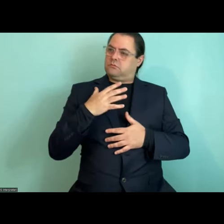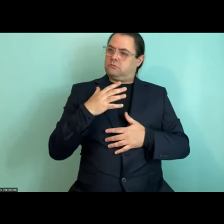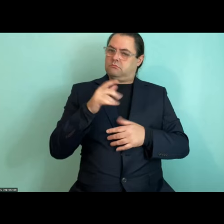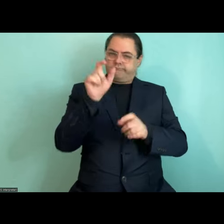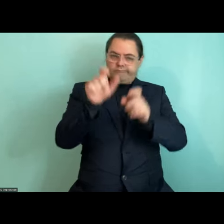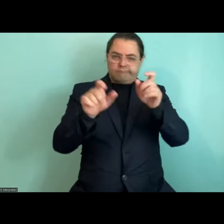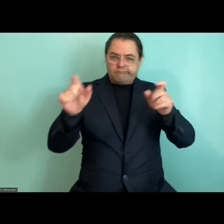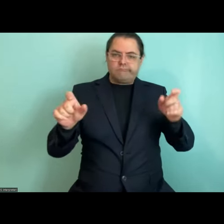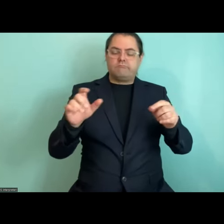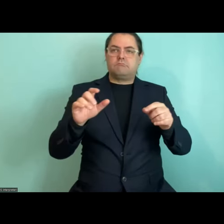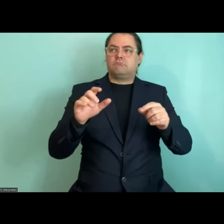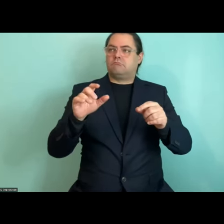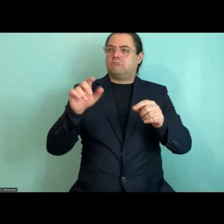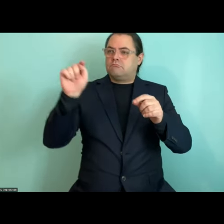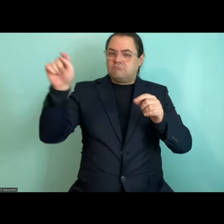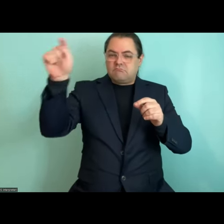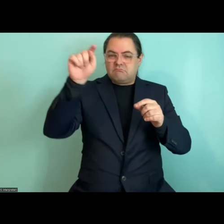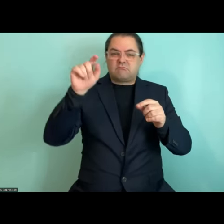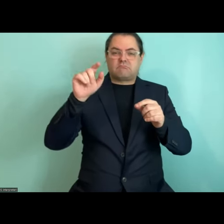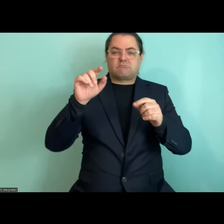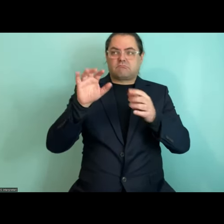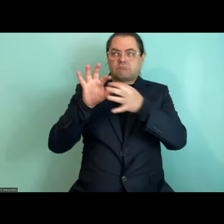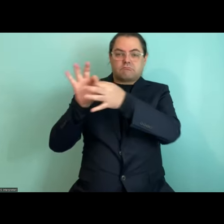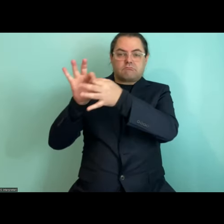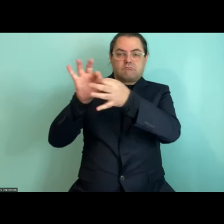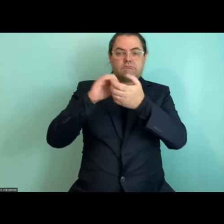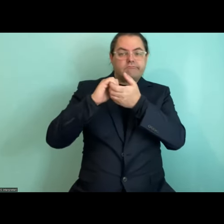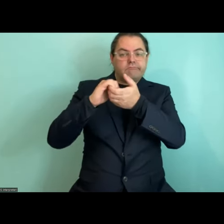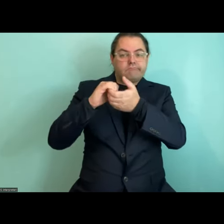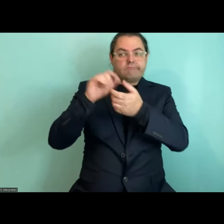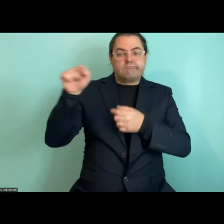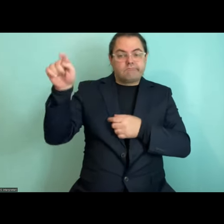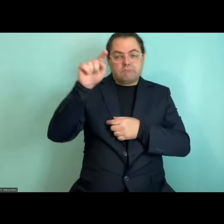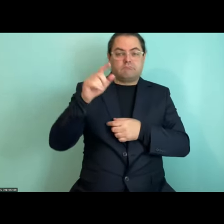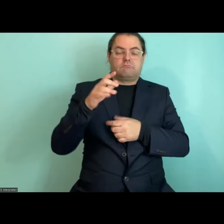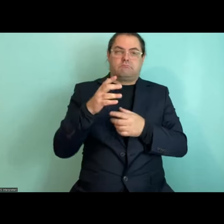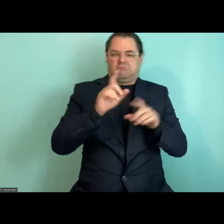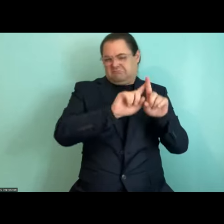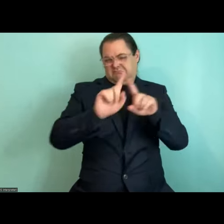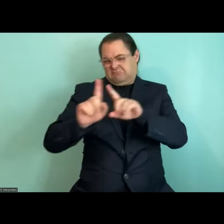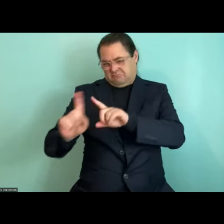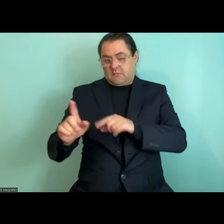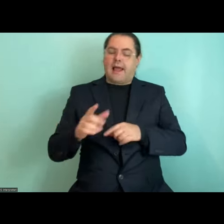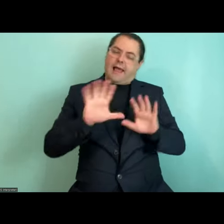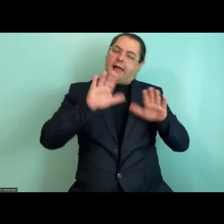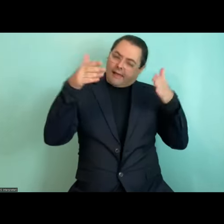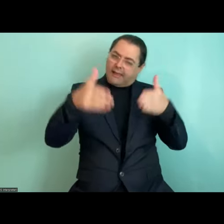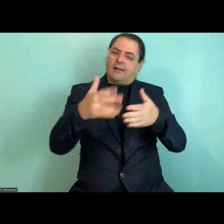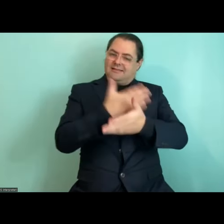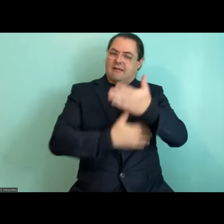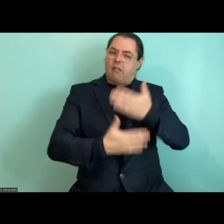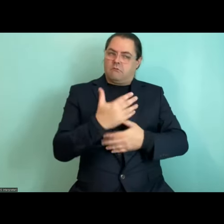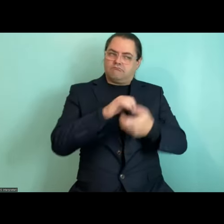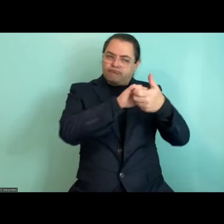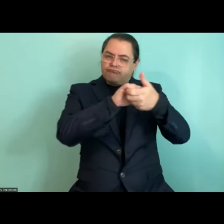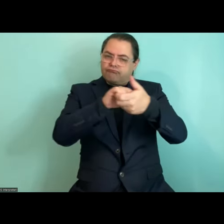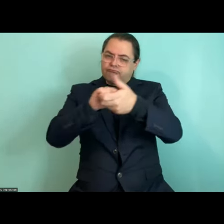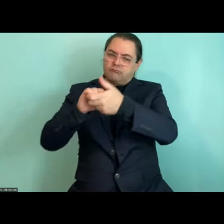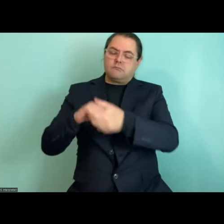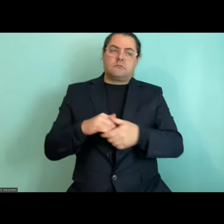10:04:36 So CBD is a tough for me, it but no i don't see that the pull ups on again